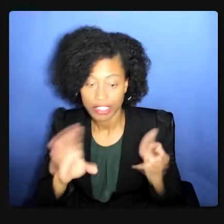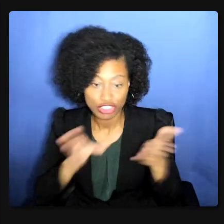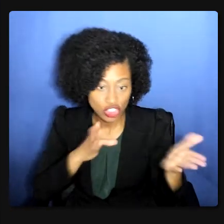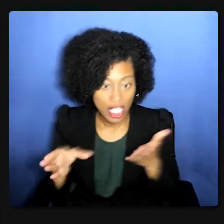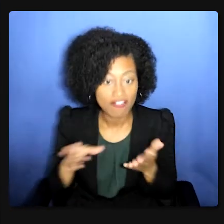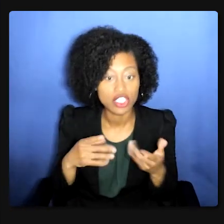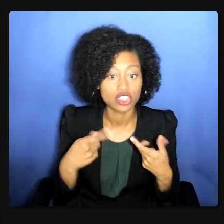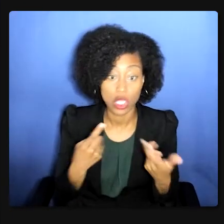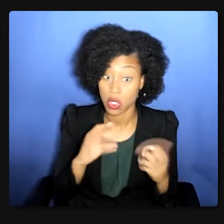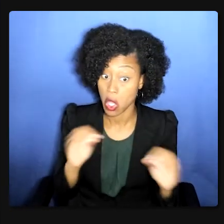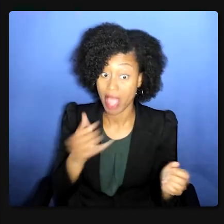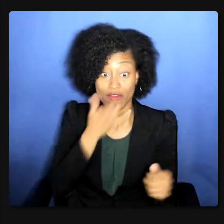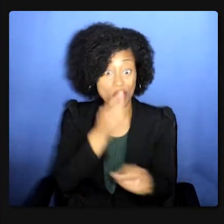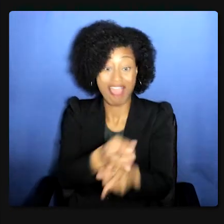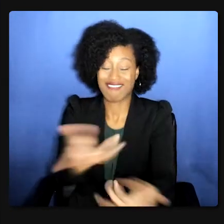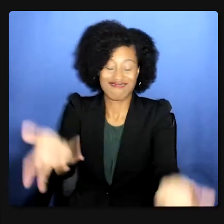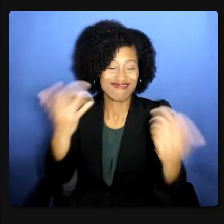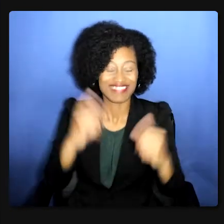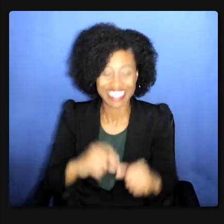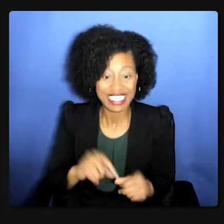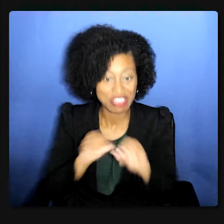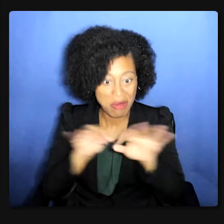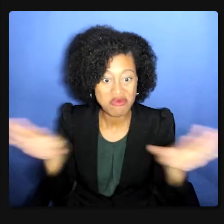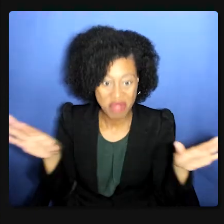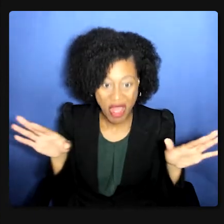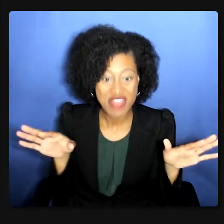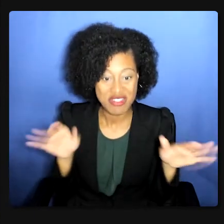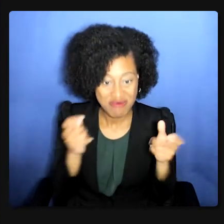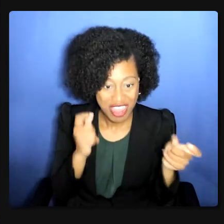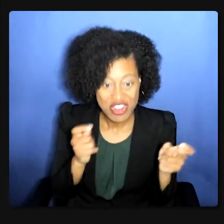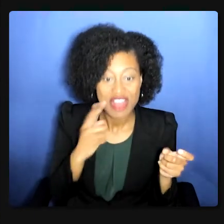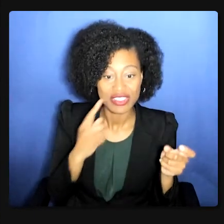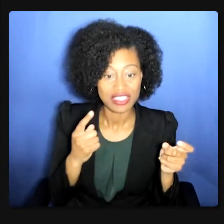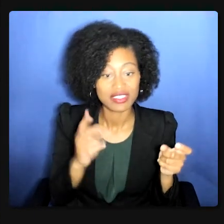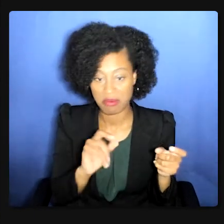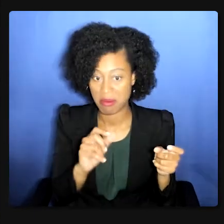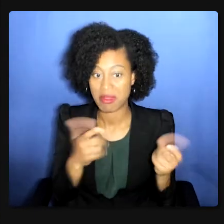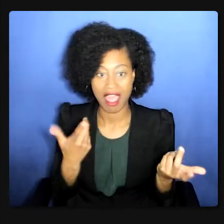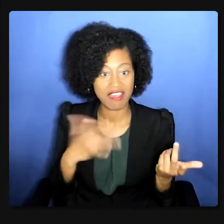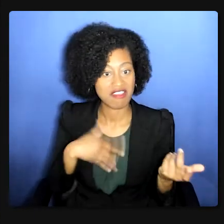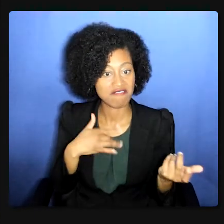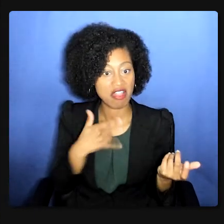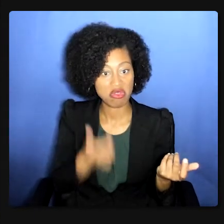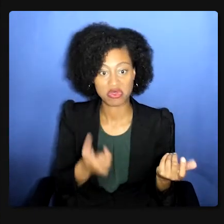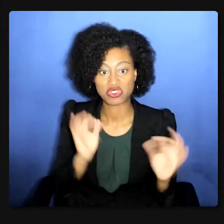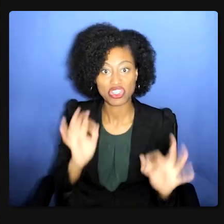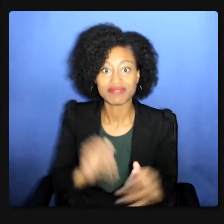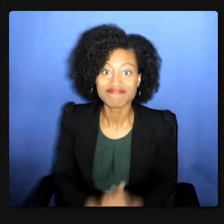[Amie] No errors... [Dimitris] On the cluster, the services. No errors, yeah. [Amie] Okay. -[Dimitris] And the deployment control [Dimitris] the manager which actually controllers, right,